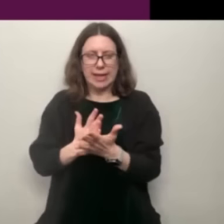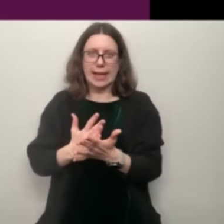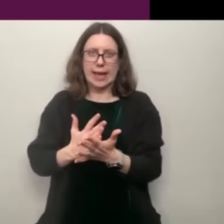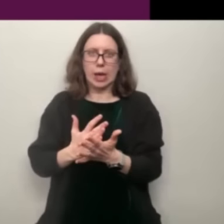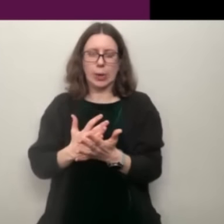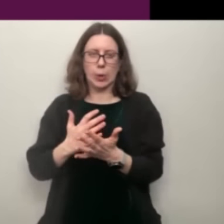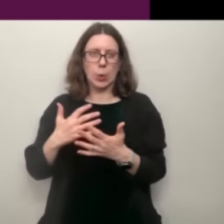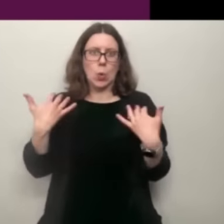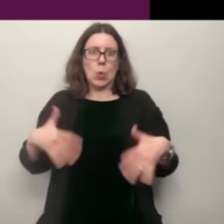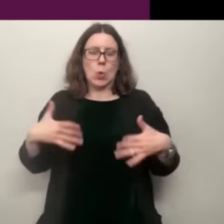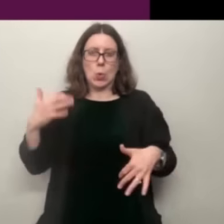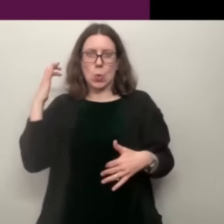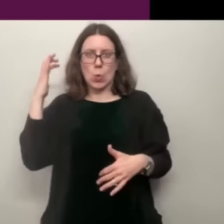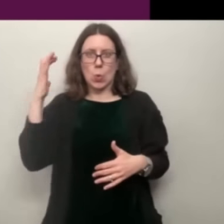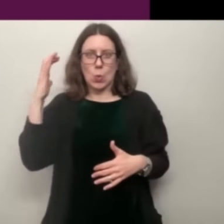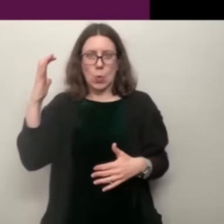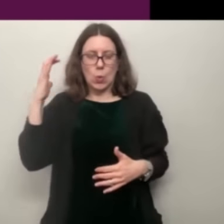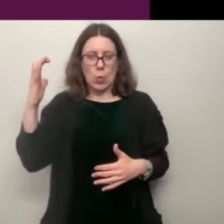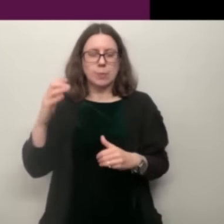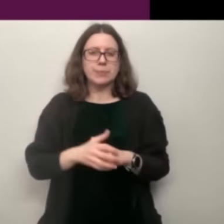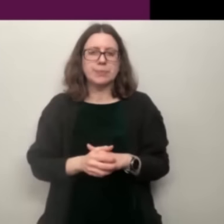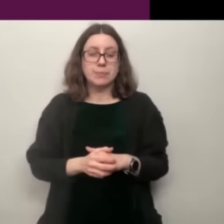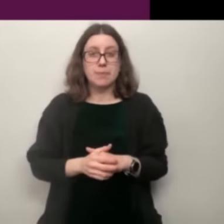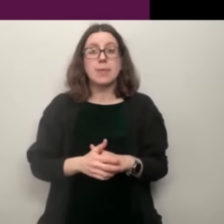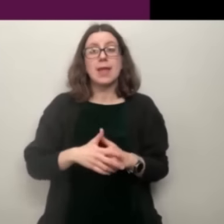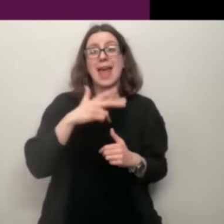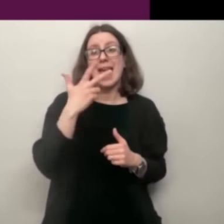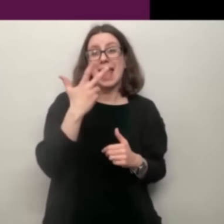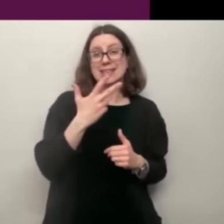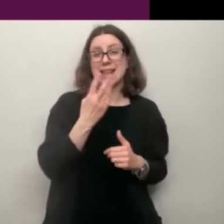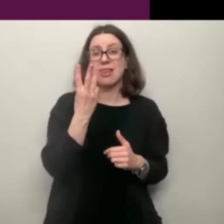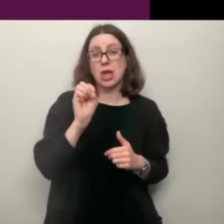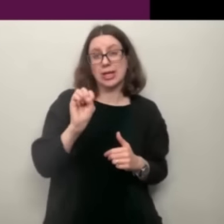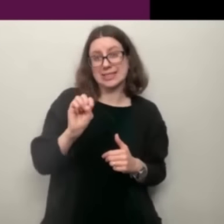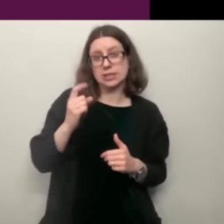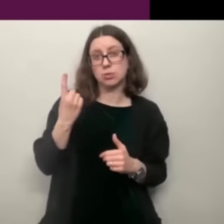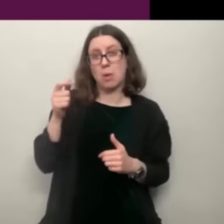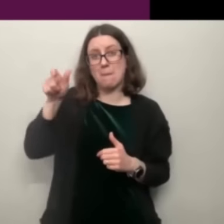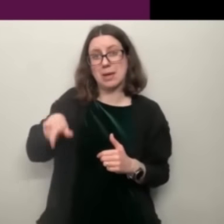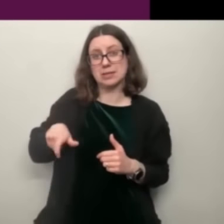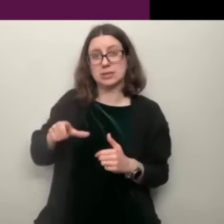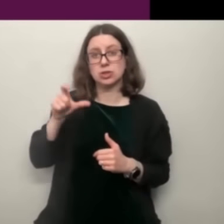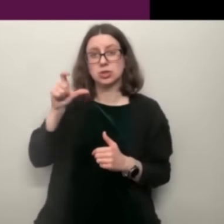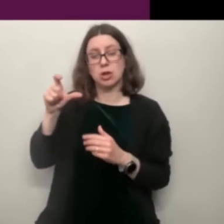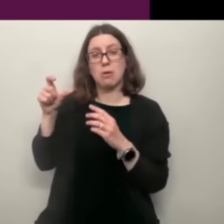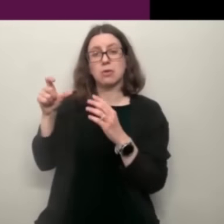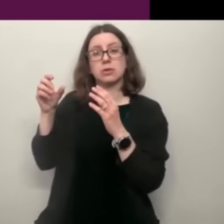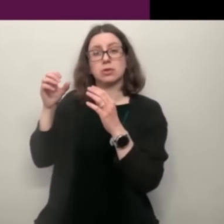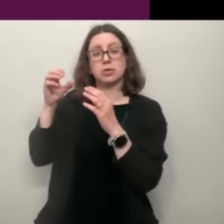One commentator in the 1830s, Charles Hulbert said this about his impression of the place